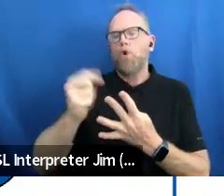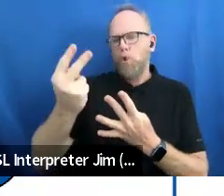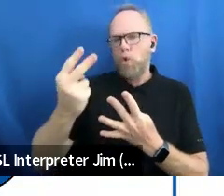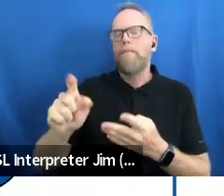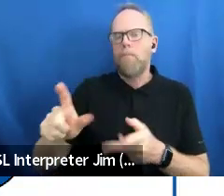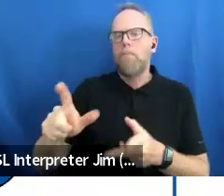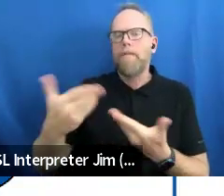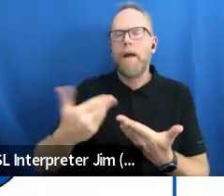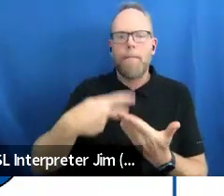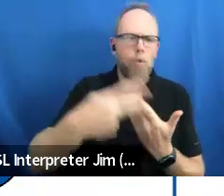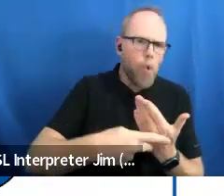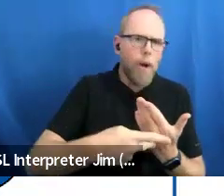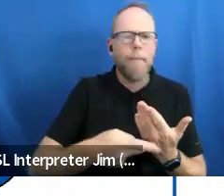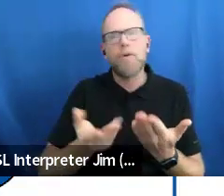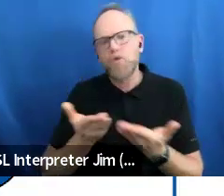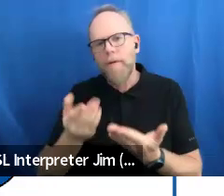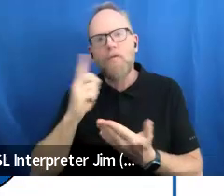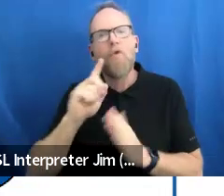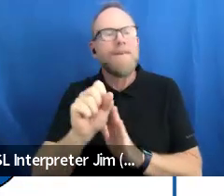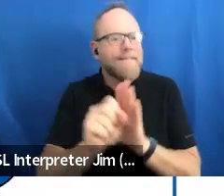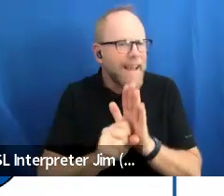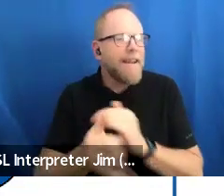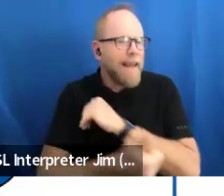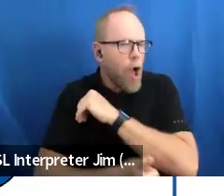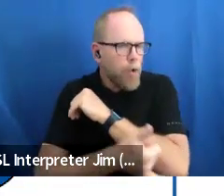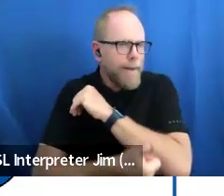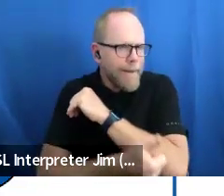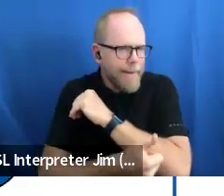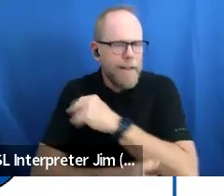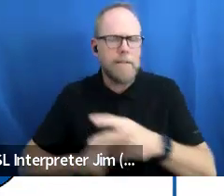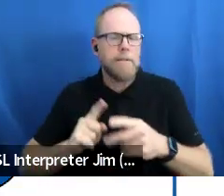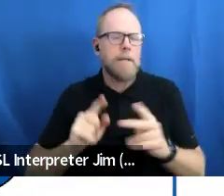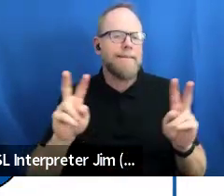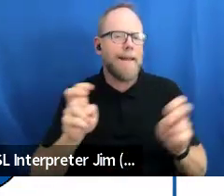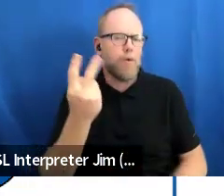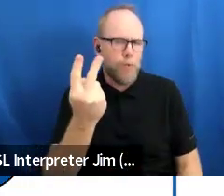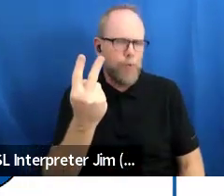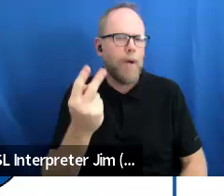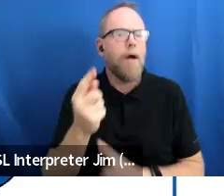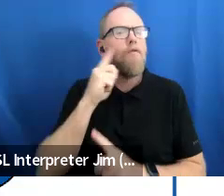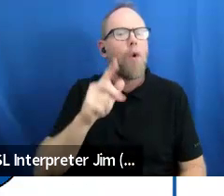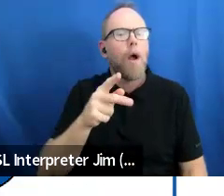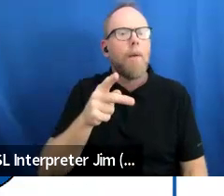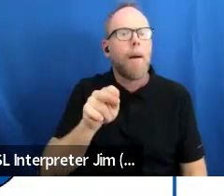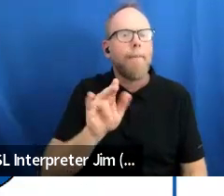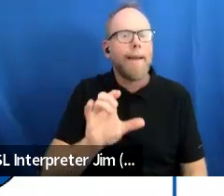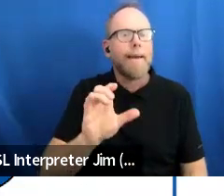cities and counties, in other words, ADA Title II public entities, that still wasn't happening.